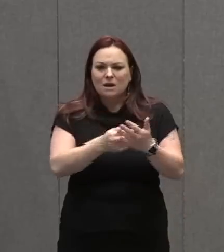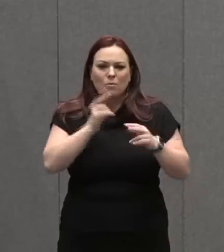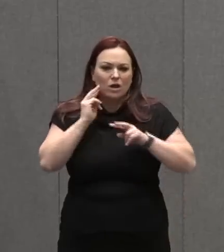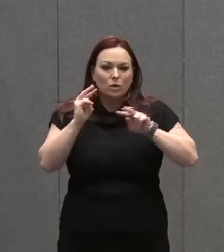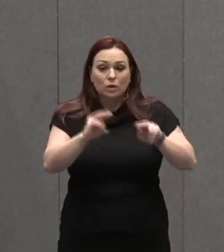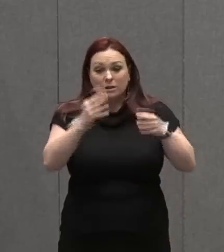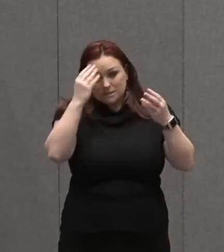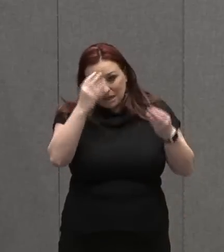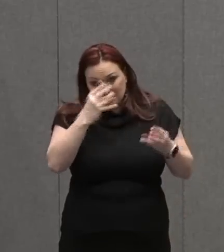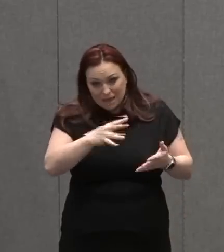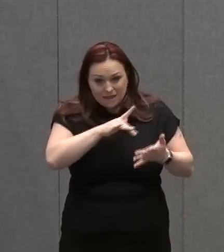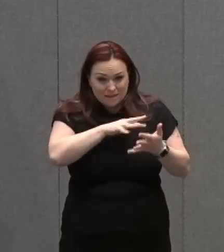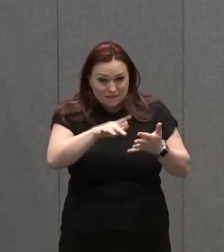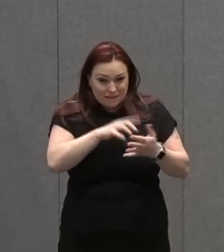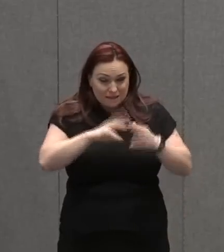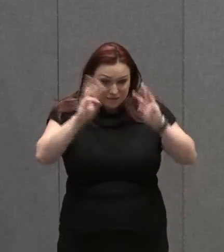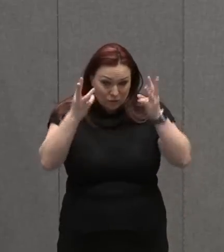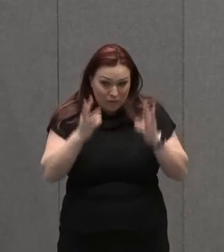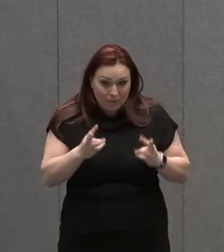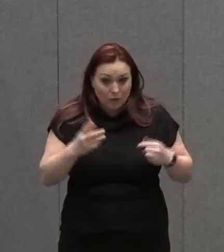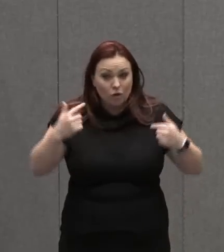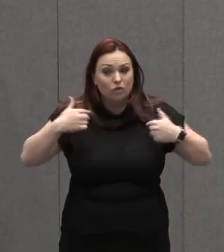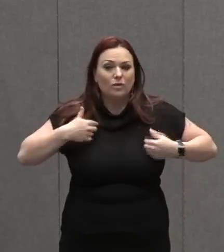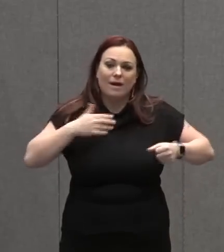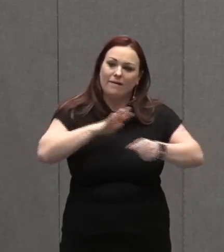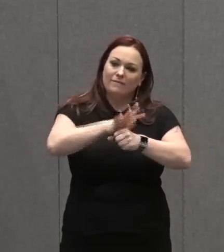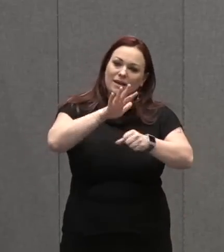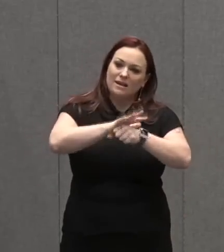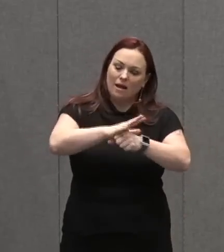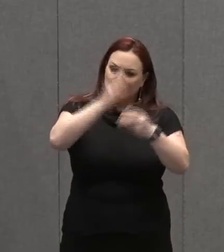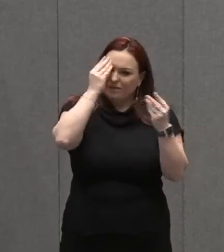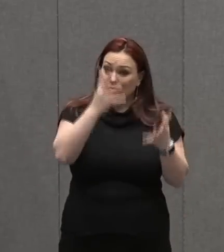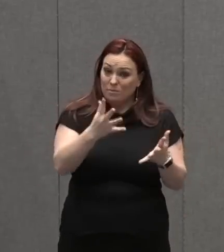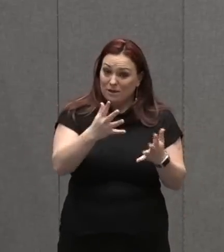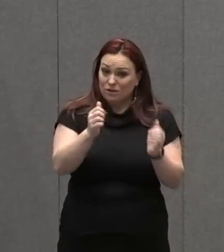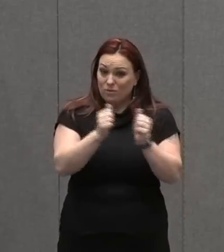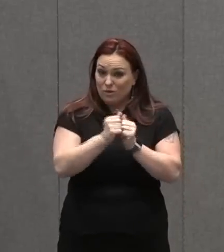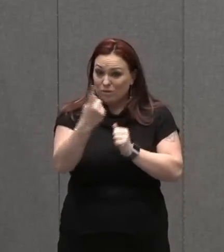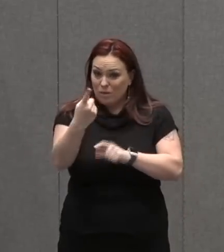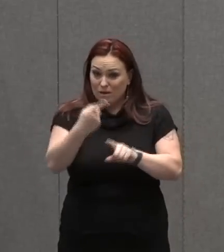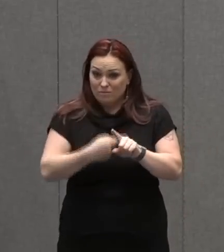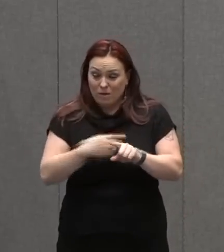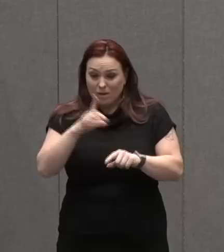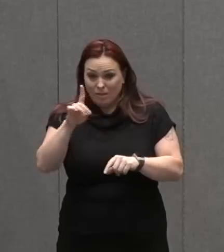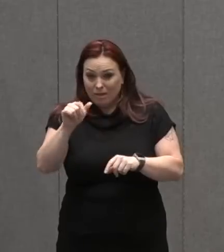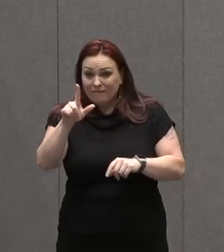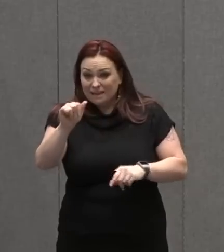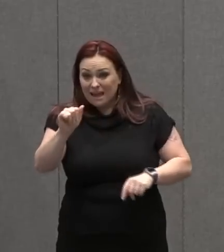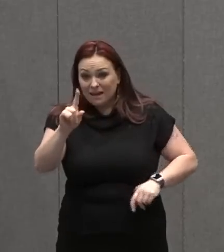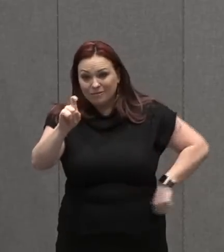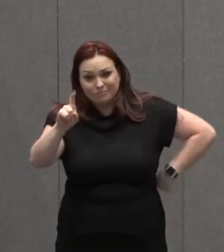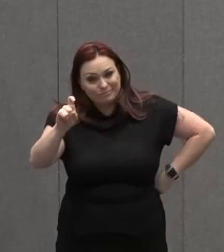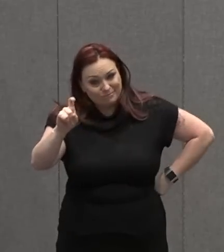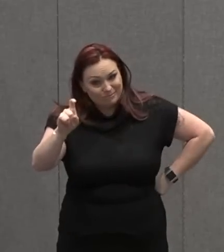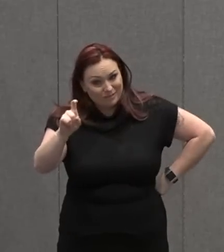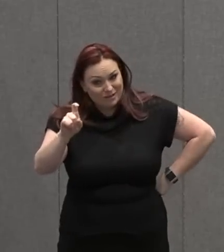do I have enough information with only one month of data, of information to predict,